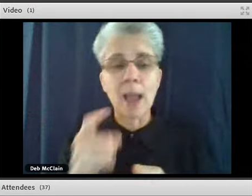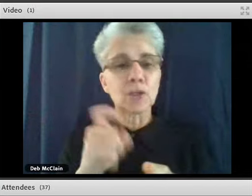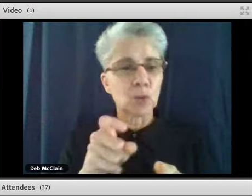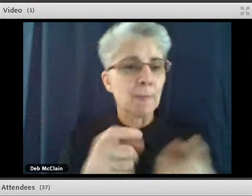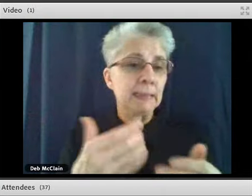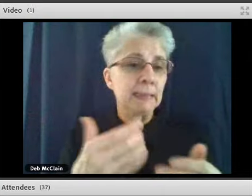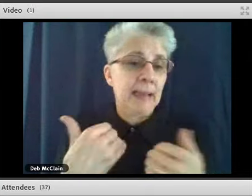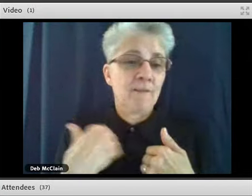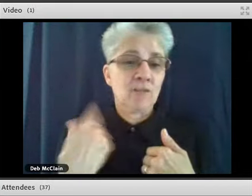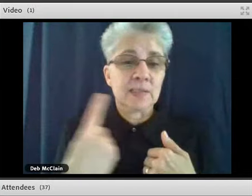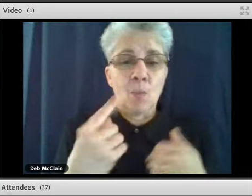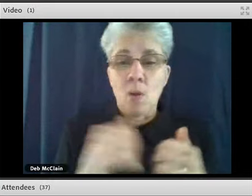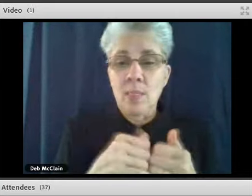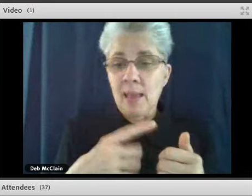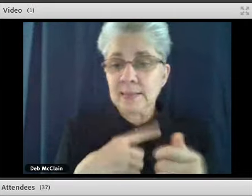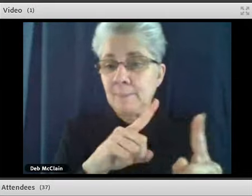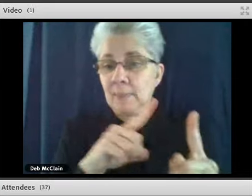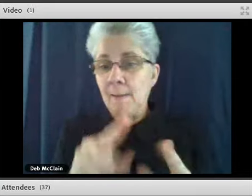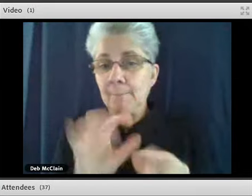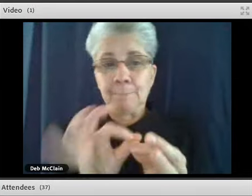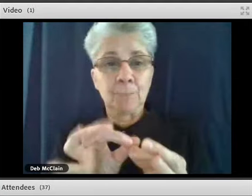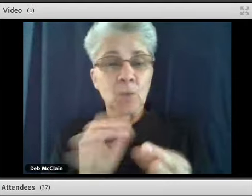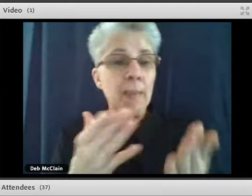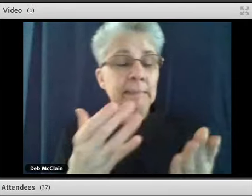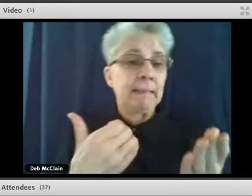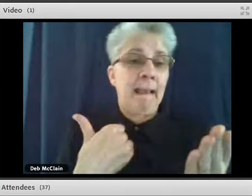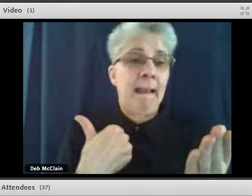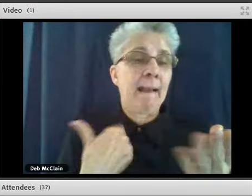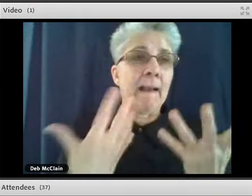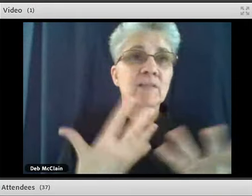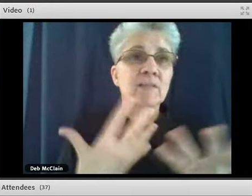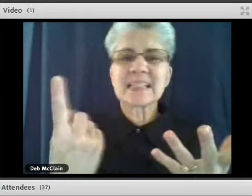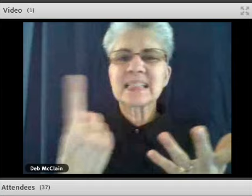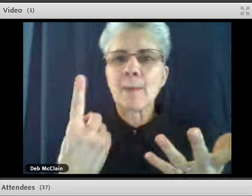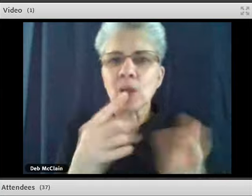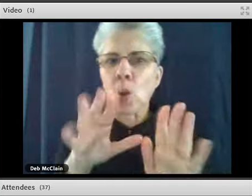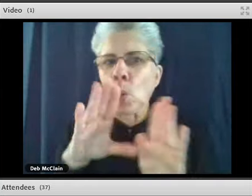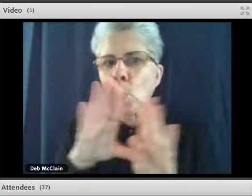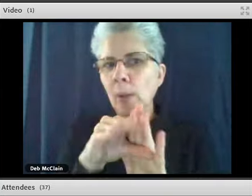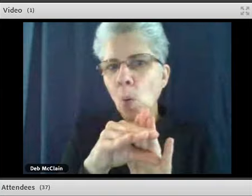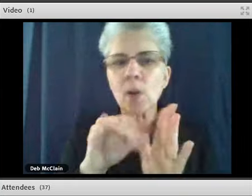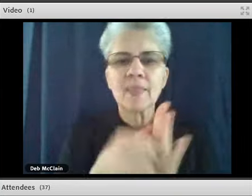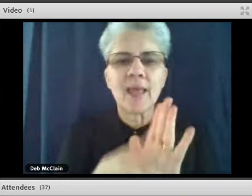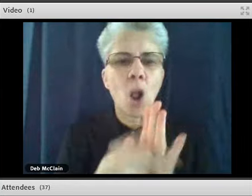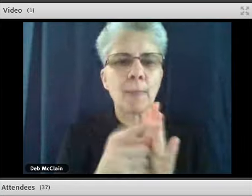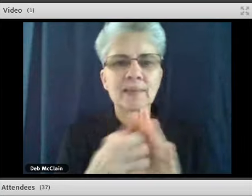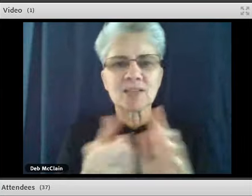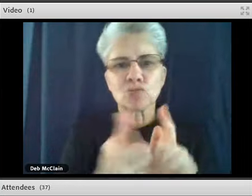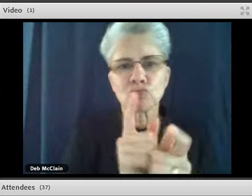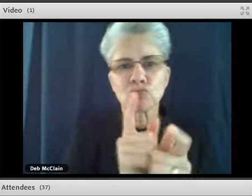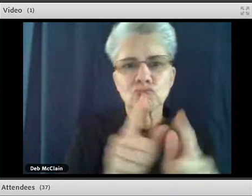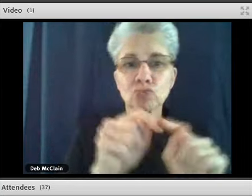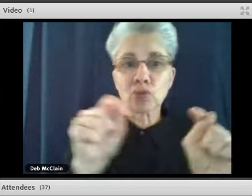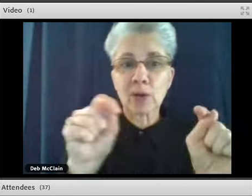So, you may need to have somebody like Deb come. You may need to have something recorded, that automatically does transcripts,